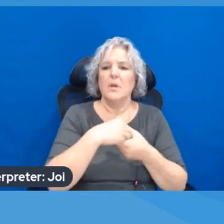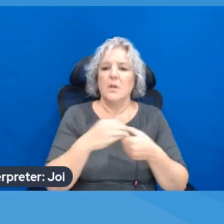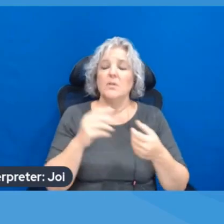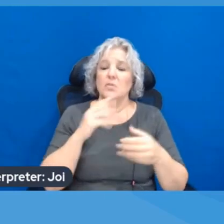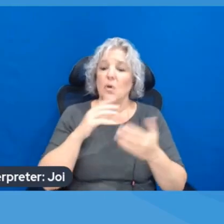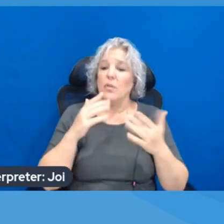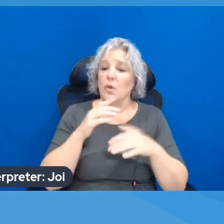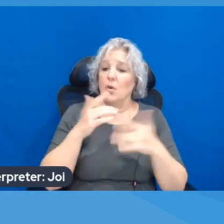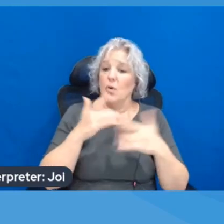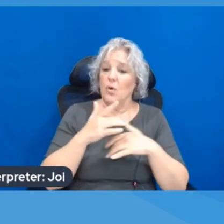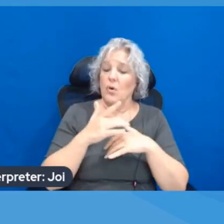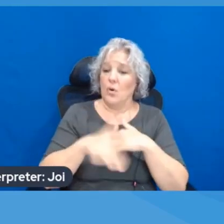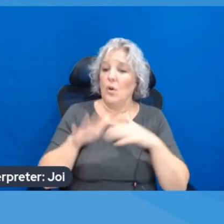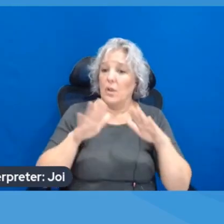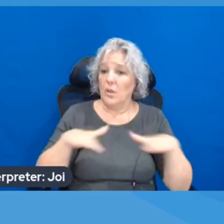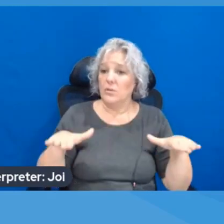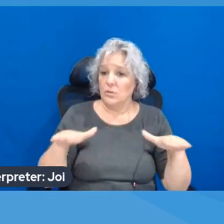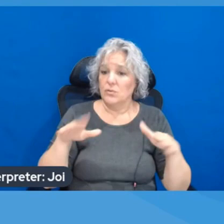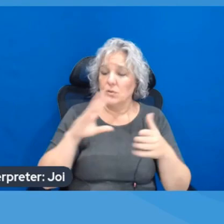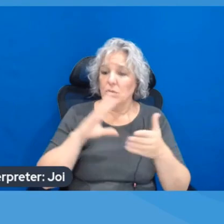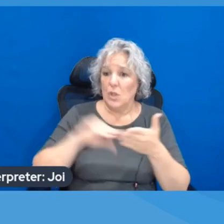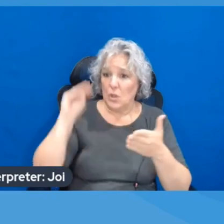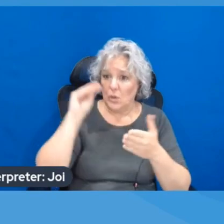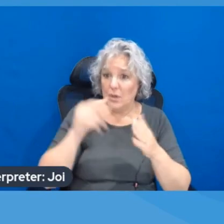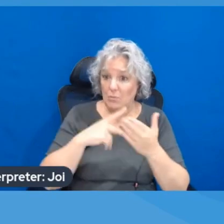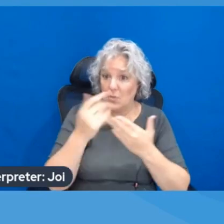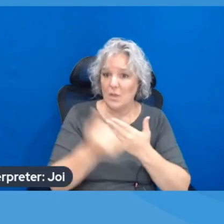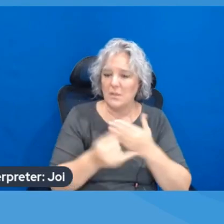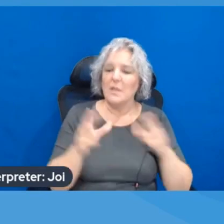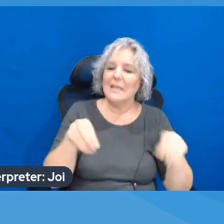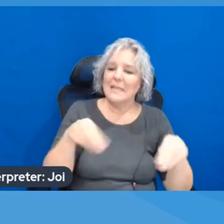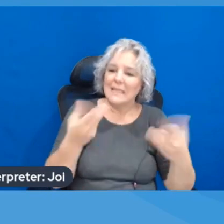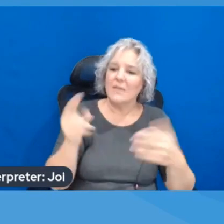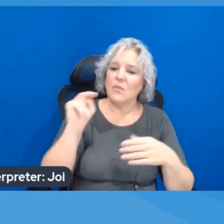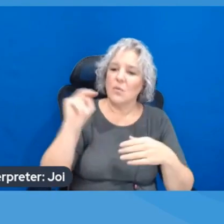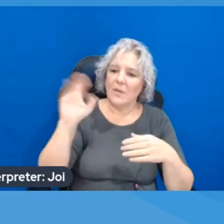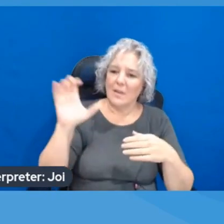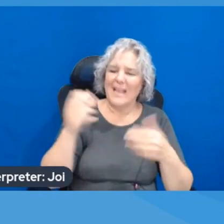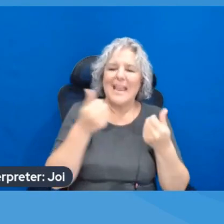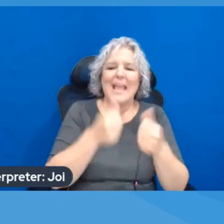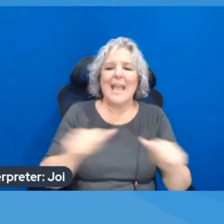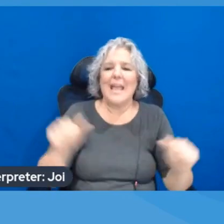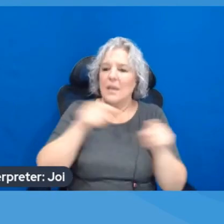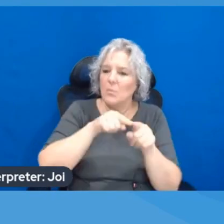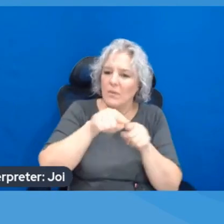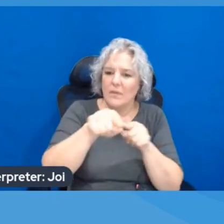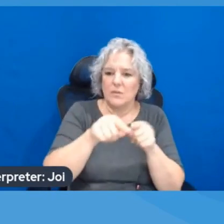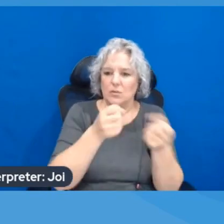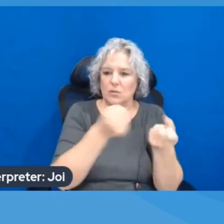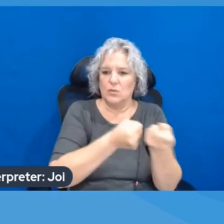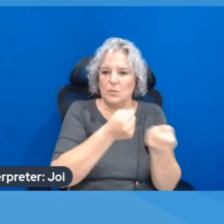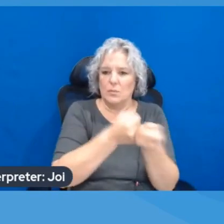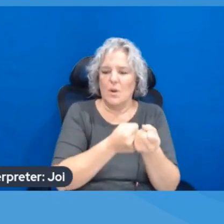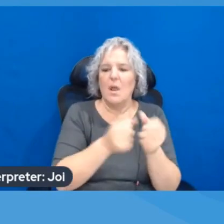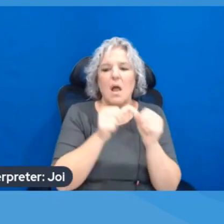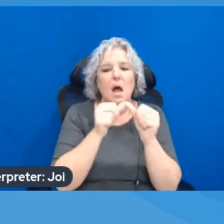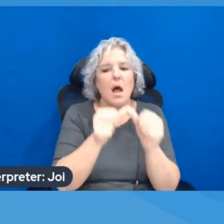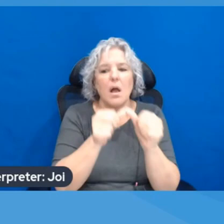is building capacity for North Carolina to provide statewide professional development support as an ongoing array of supports